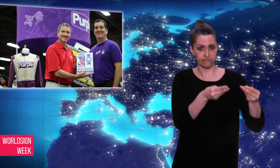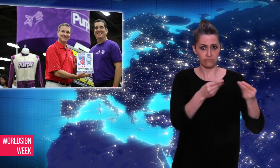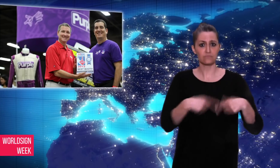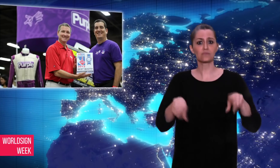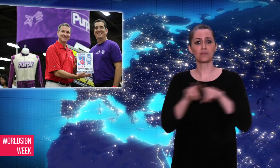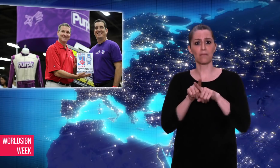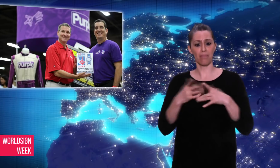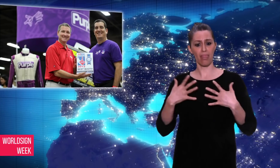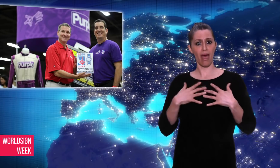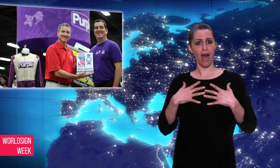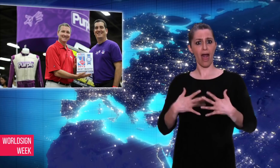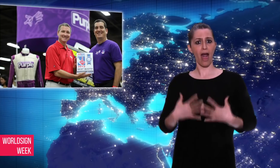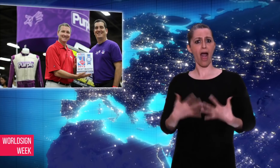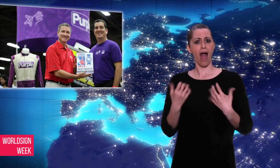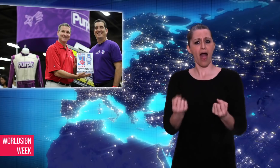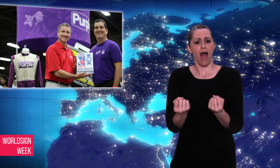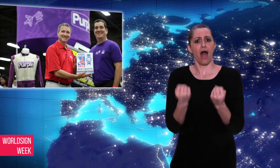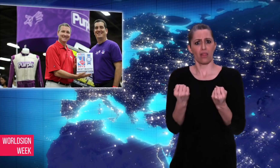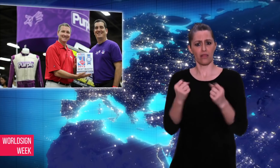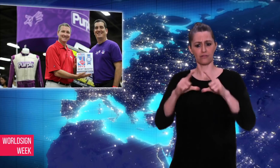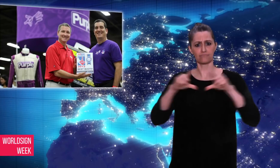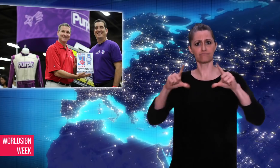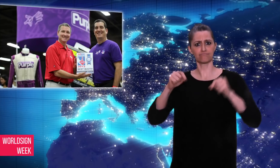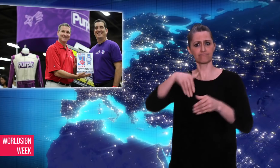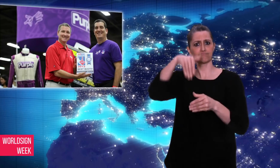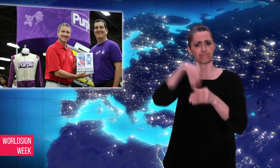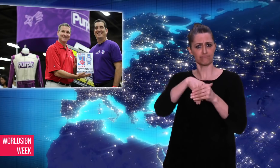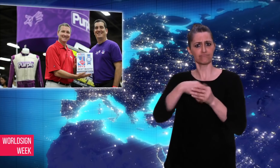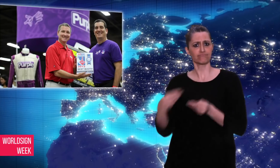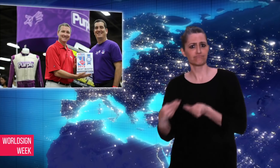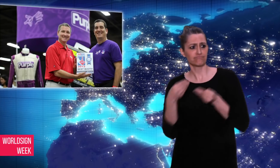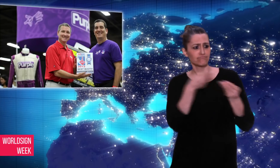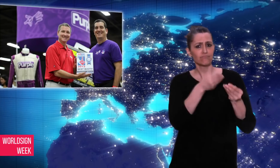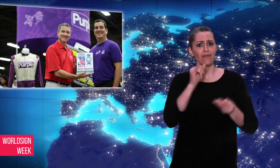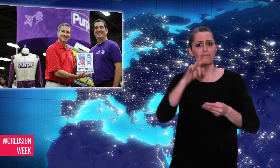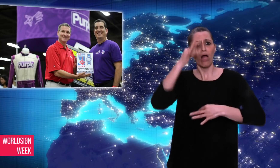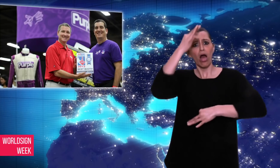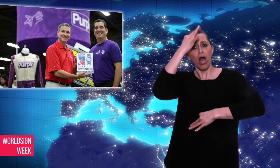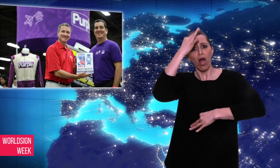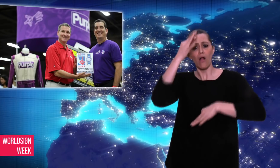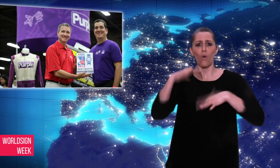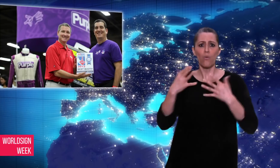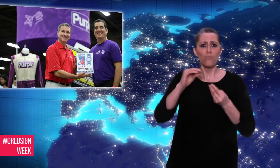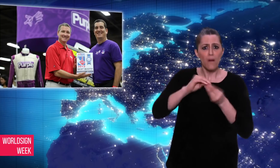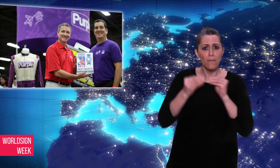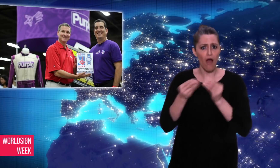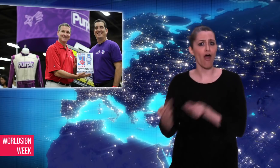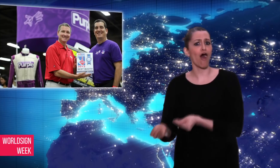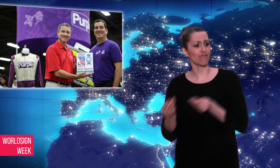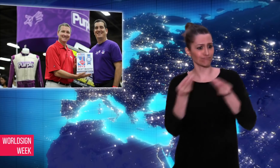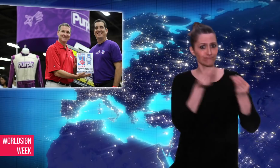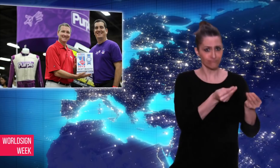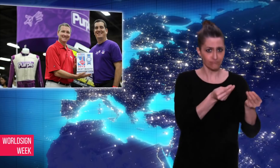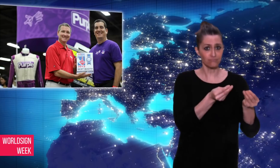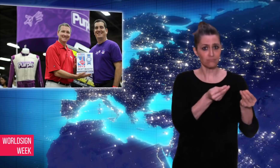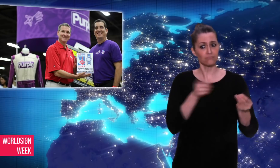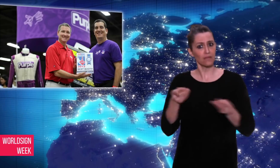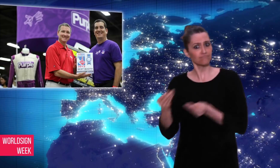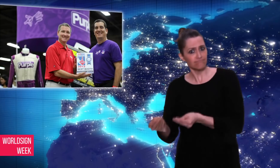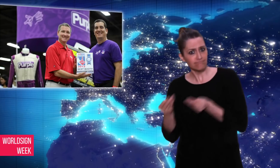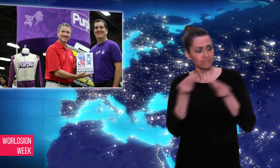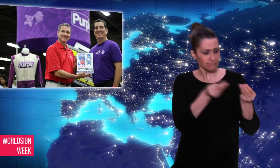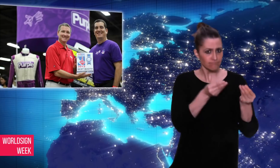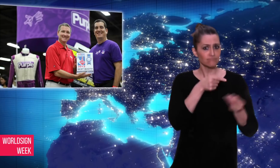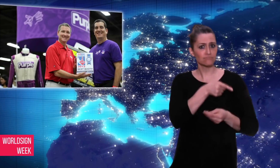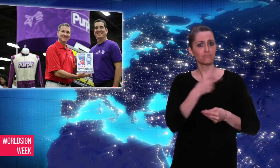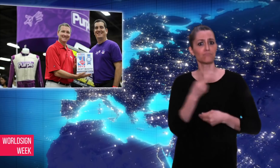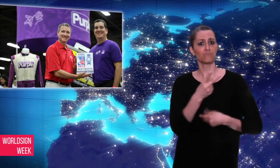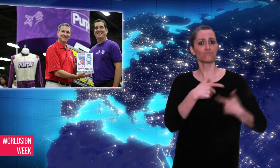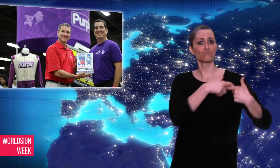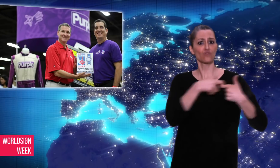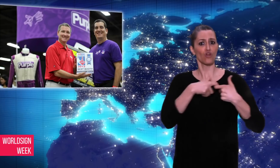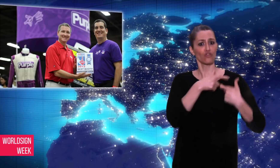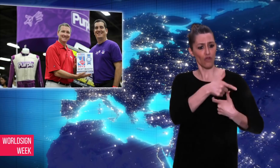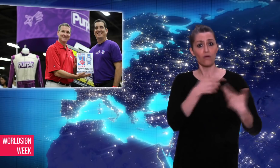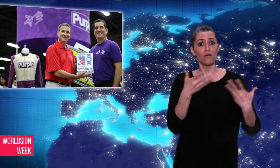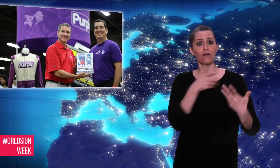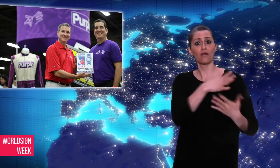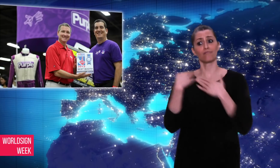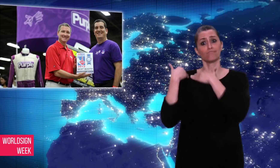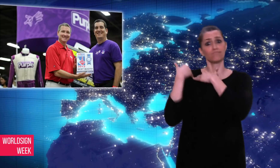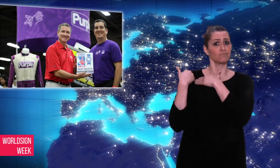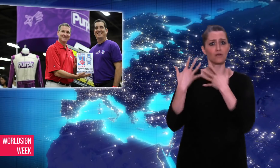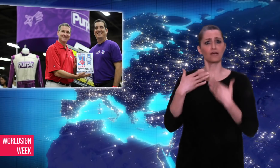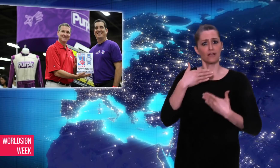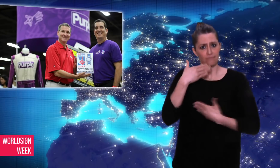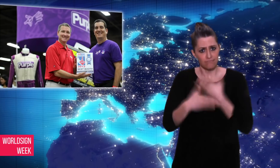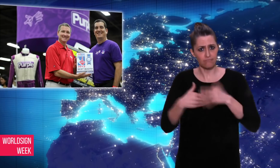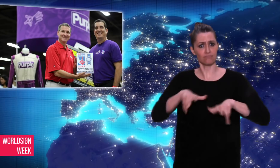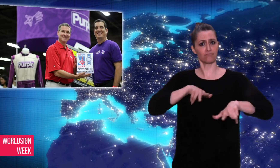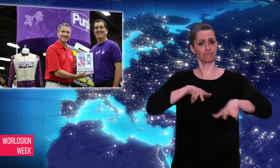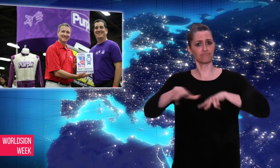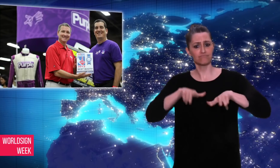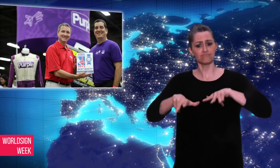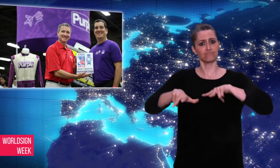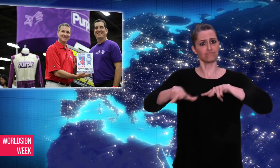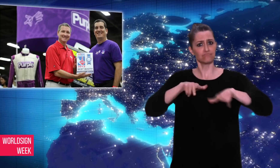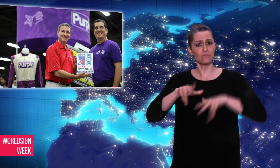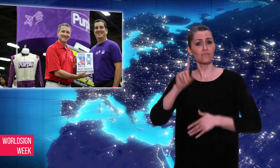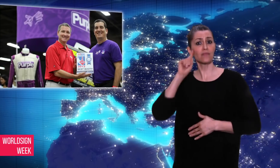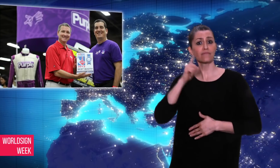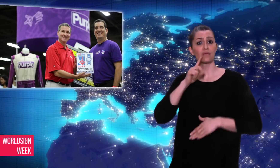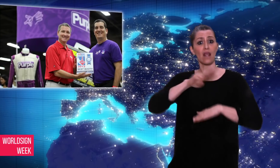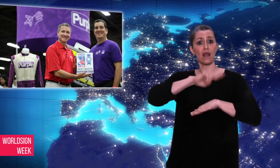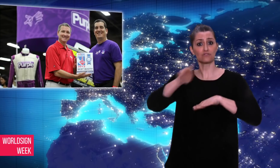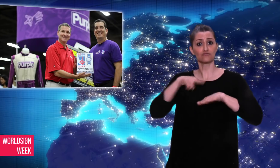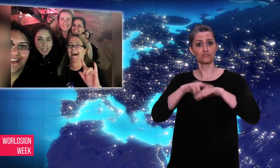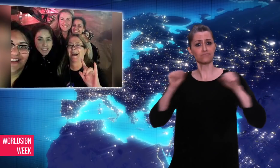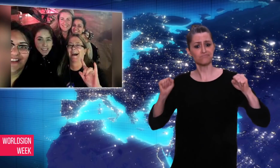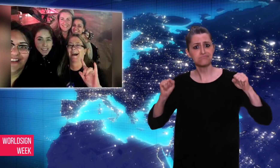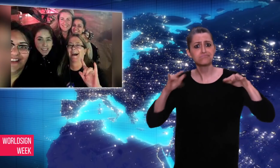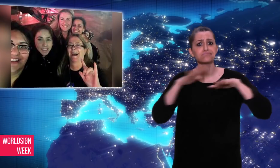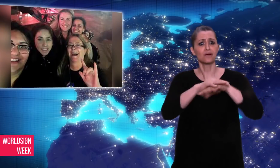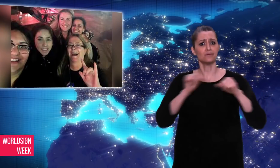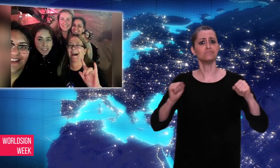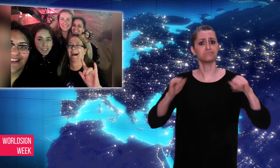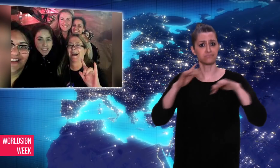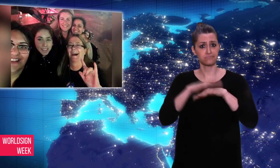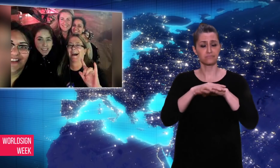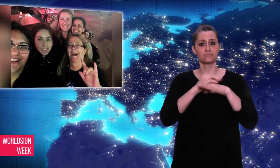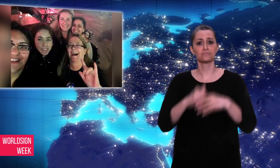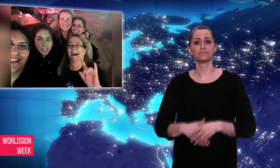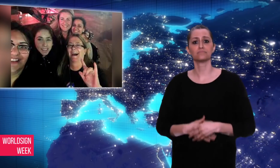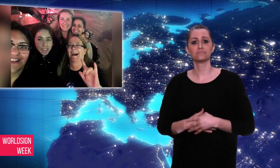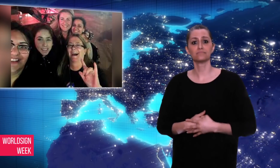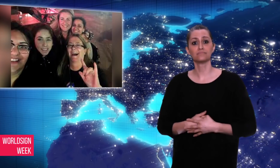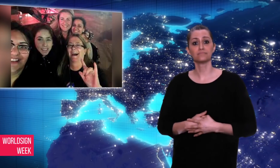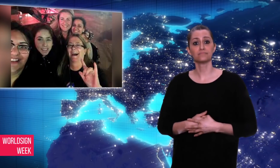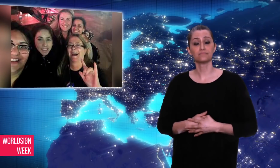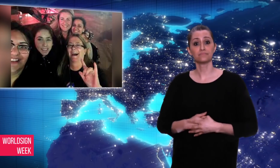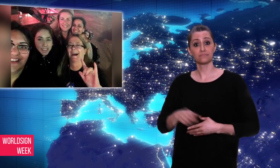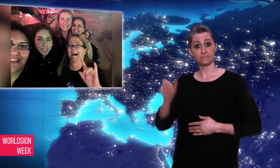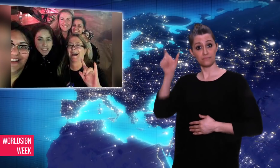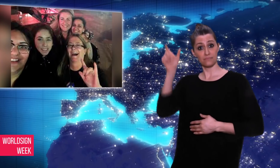get $100,000 salaries and health insurance, to continue managing DeafNation shows.